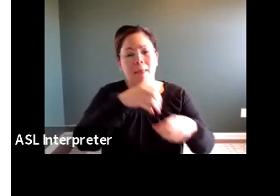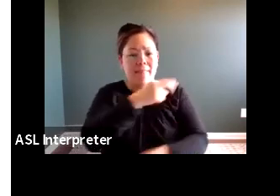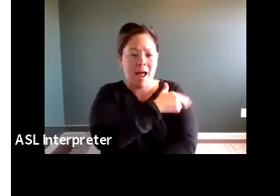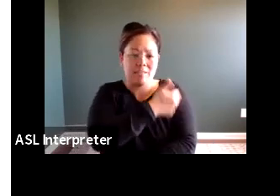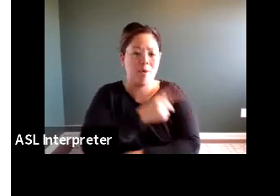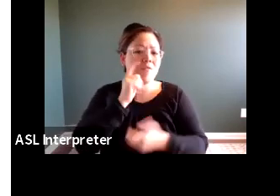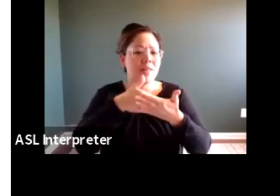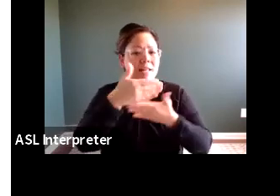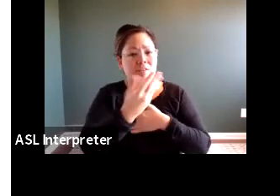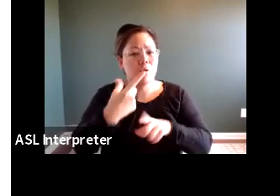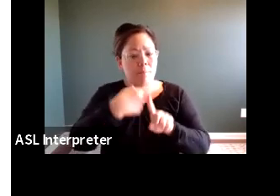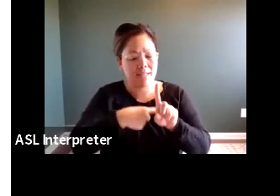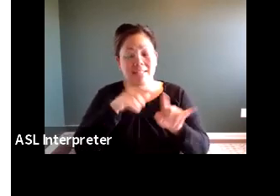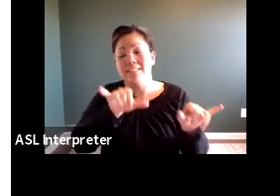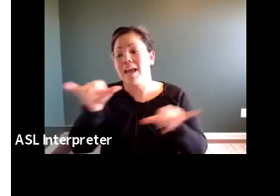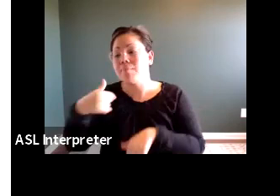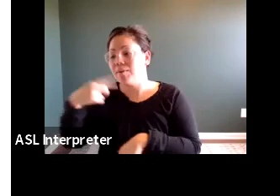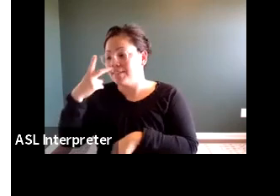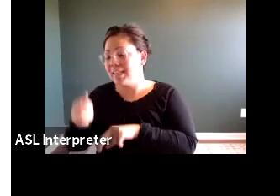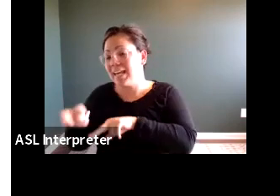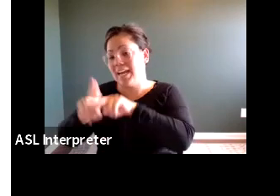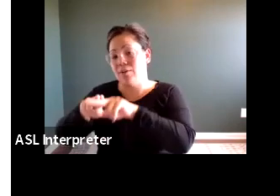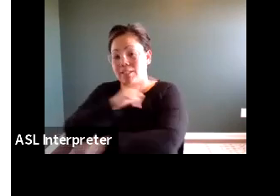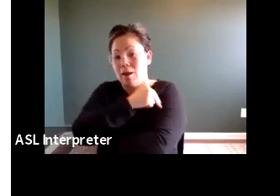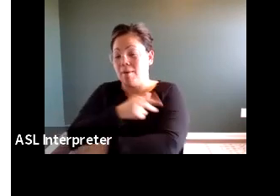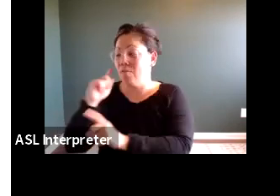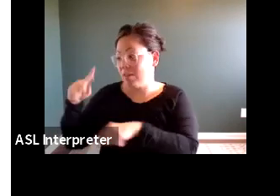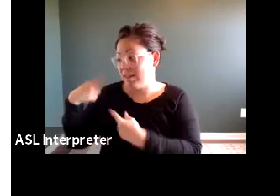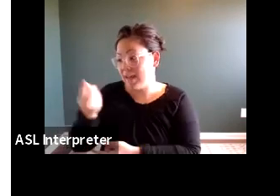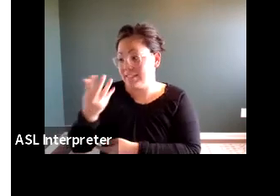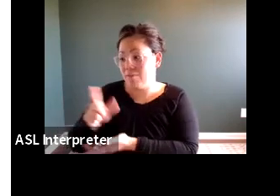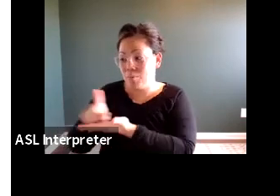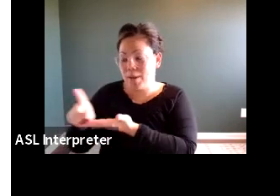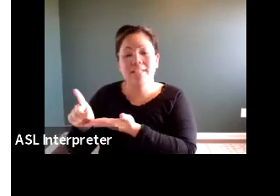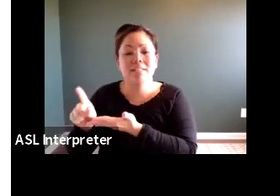just as we've seen this increase in hospitalizations over the last several weeks, some really good information